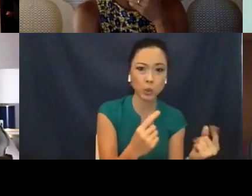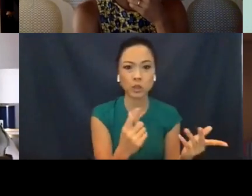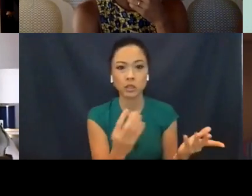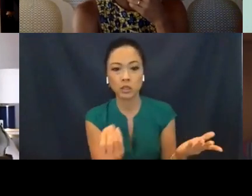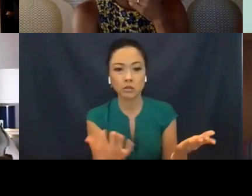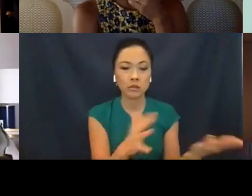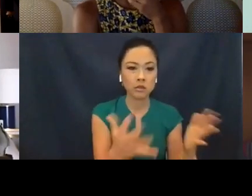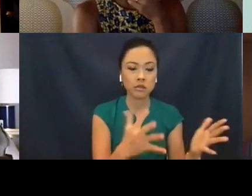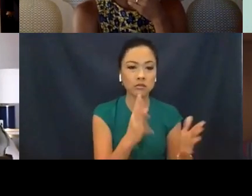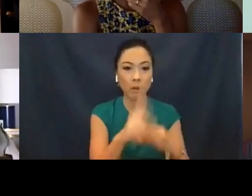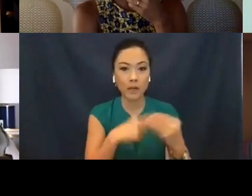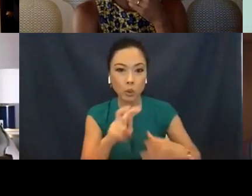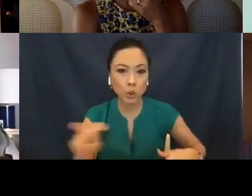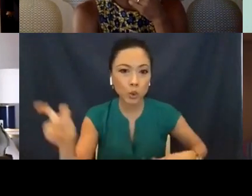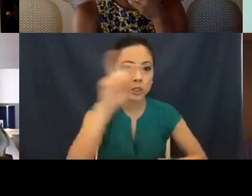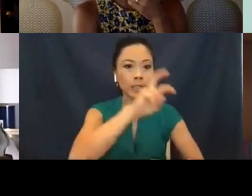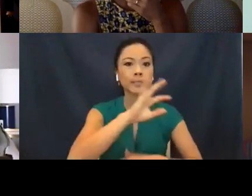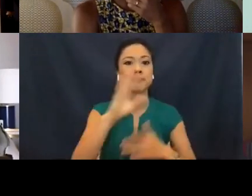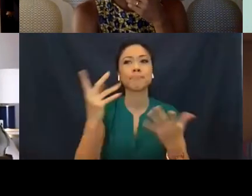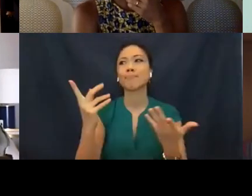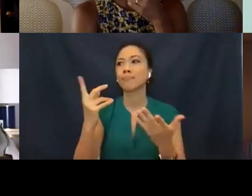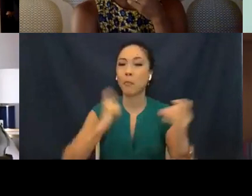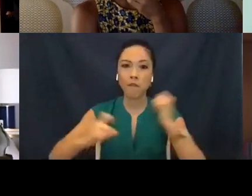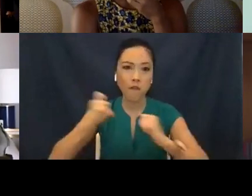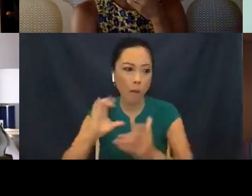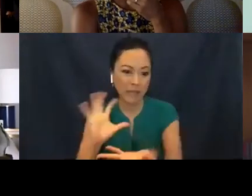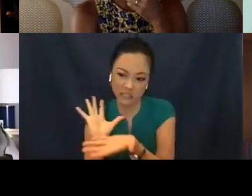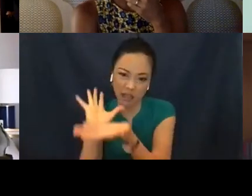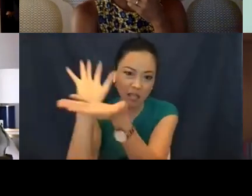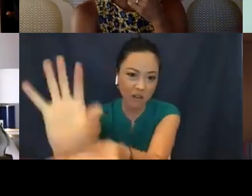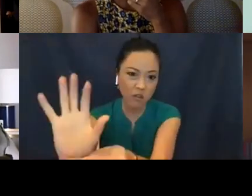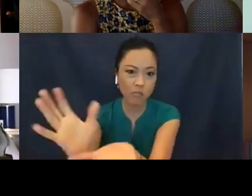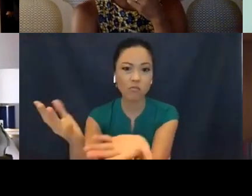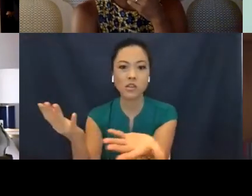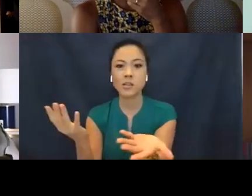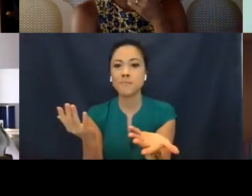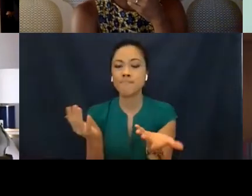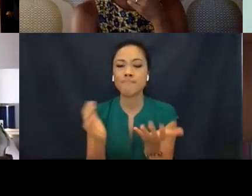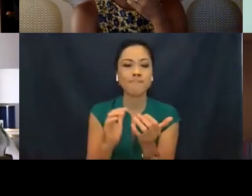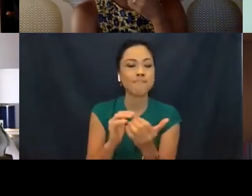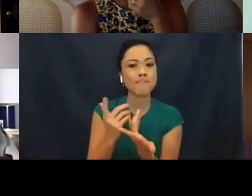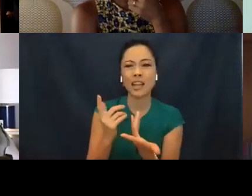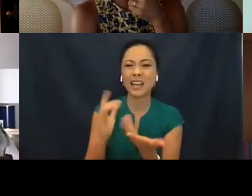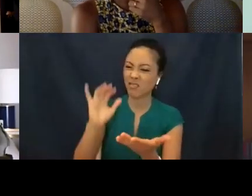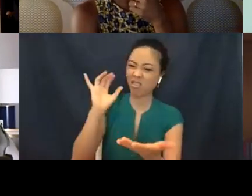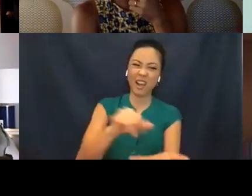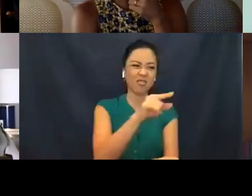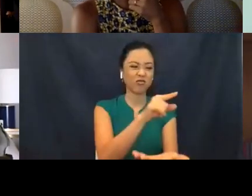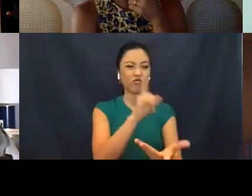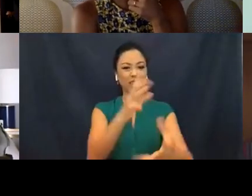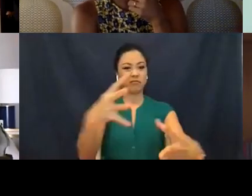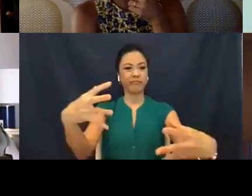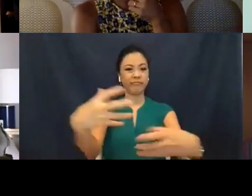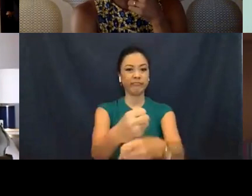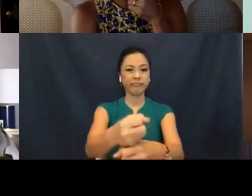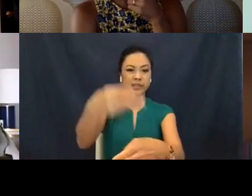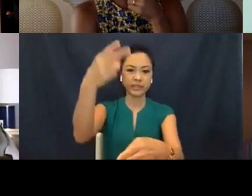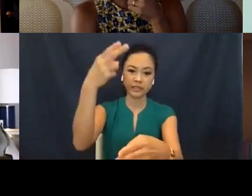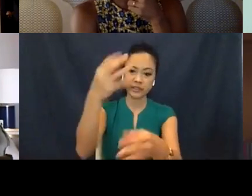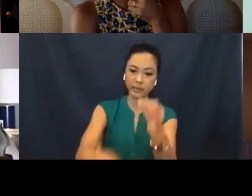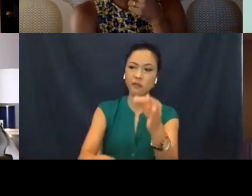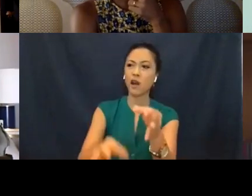run and it simplifies what artists do. I think this moment is making us, I think